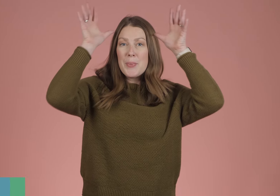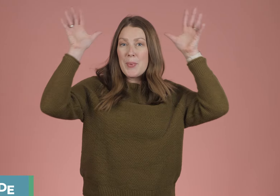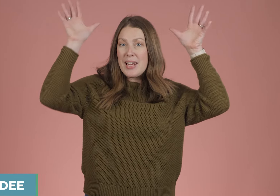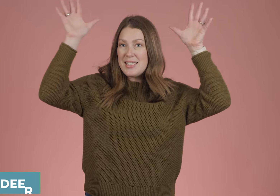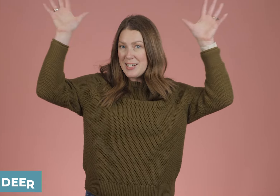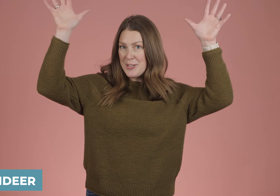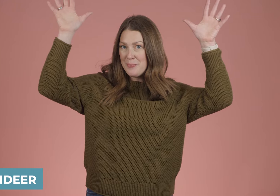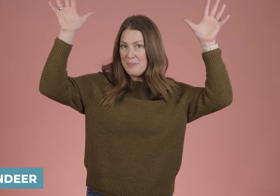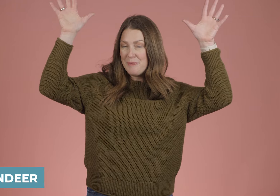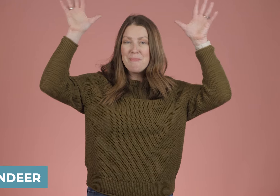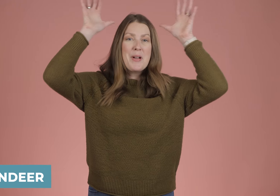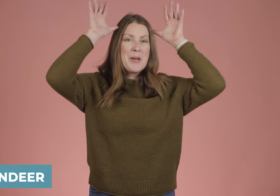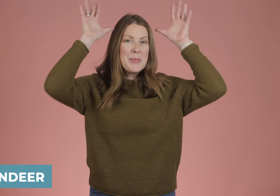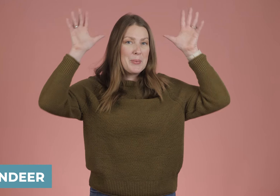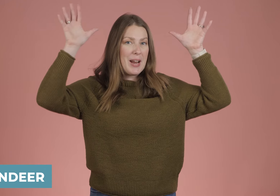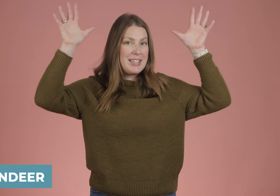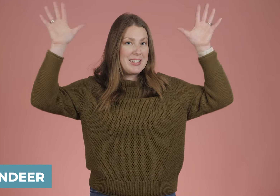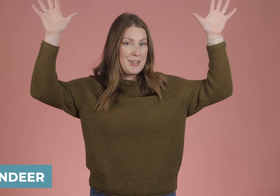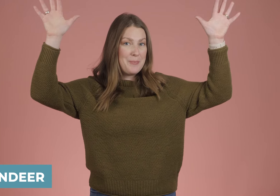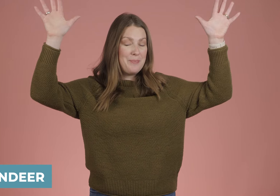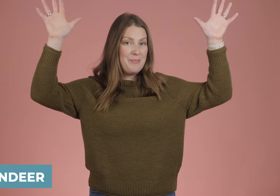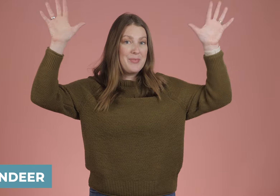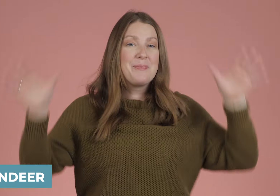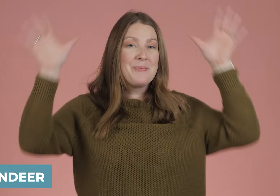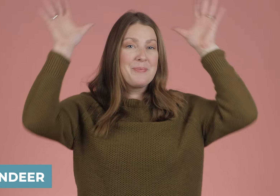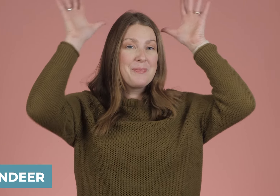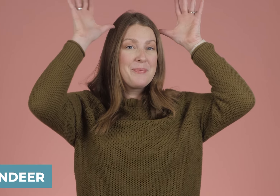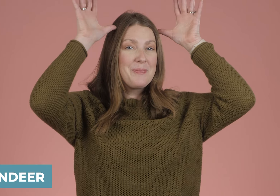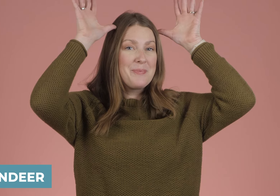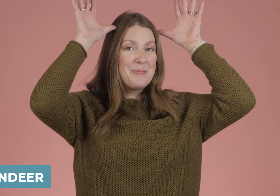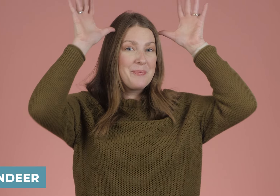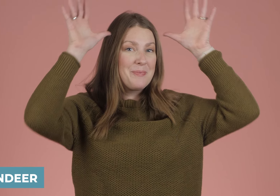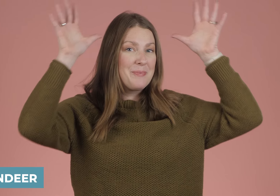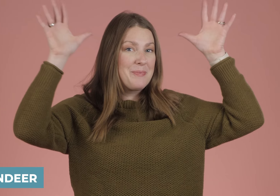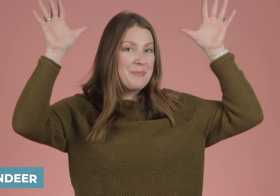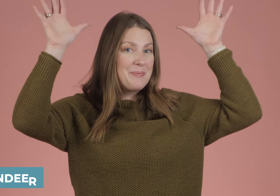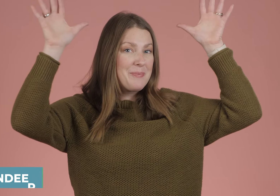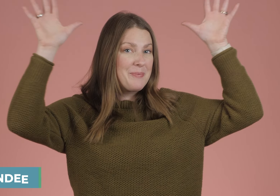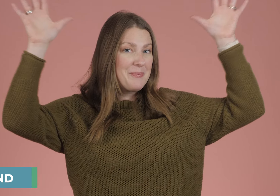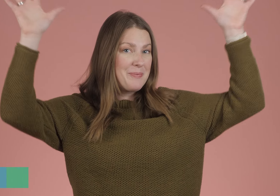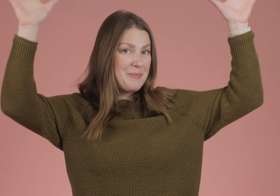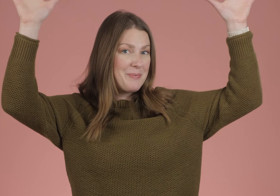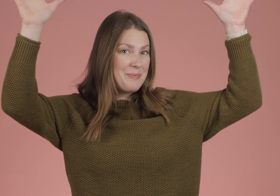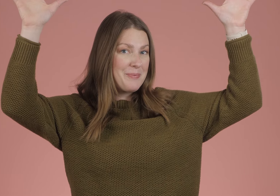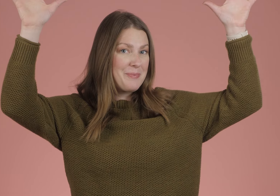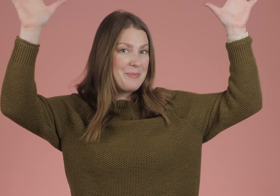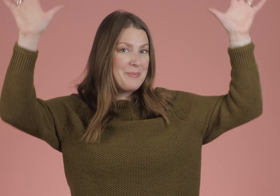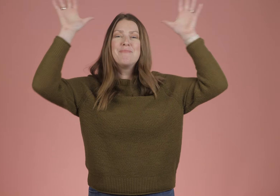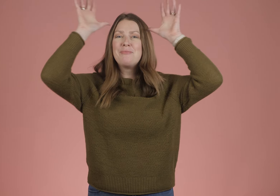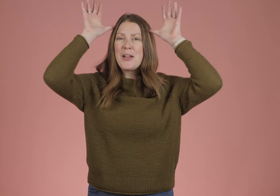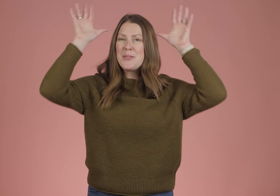Reindeer. It's the five hands for the antlers. Coming out.